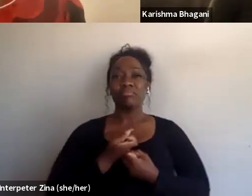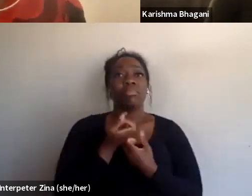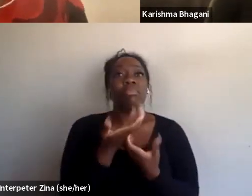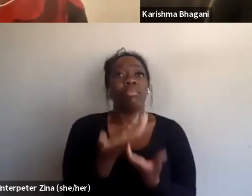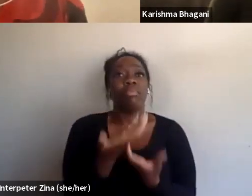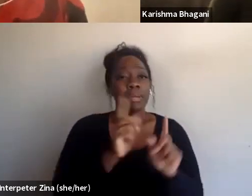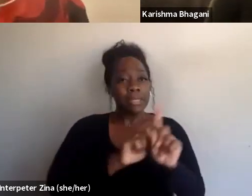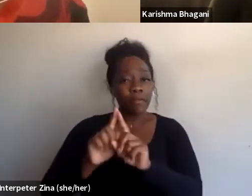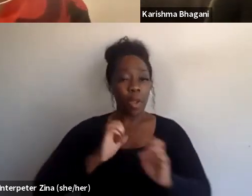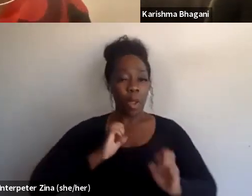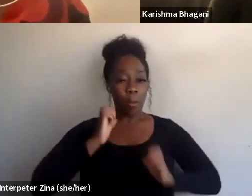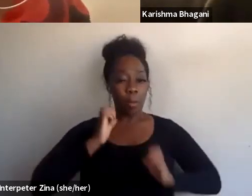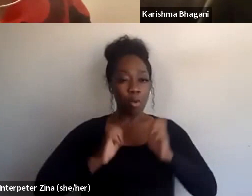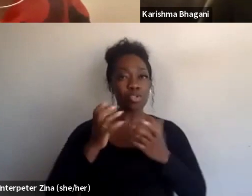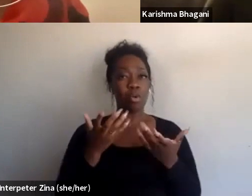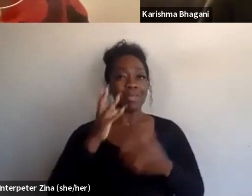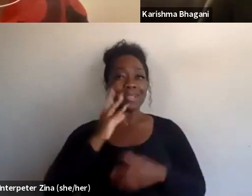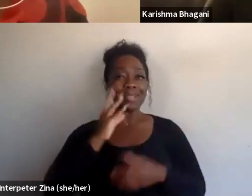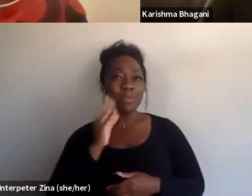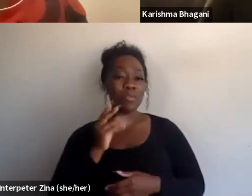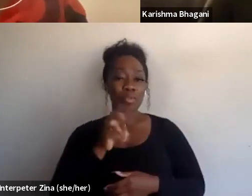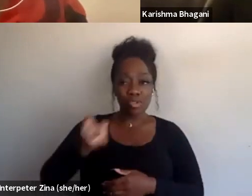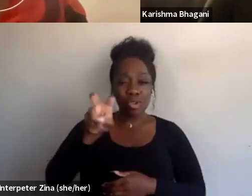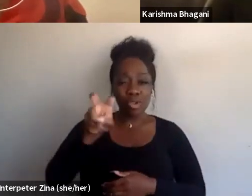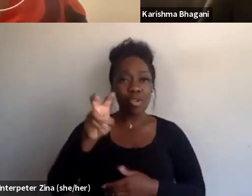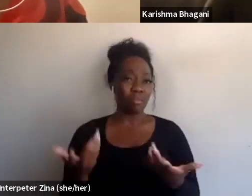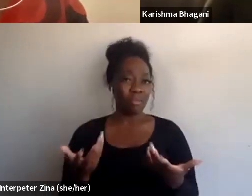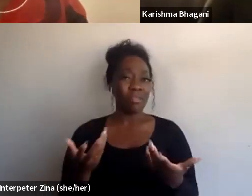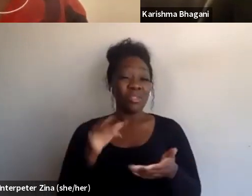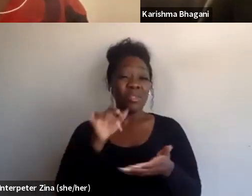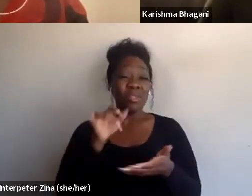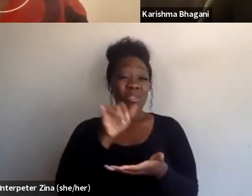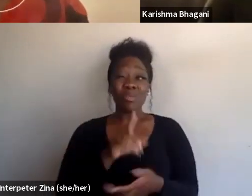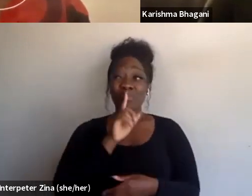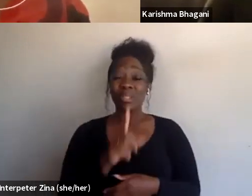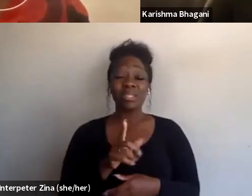You know, so for me it was a huge blessing that I could be part of that